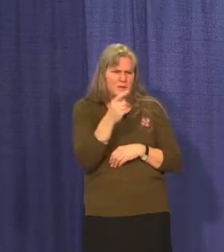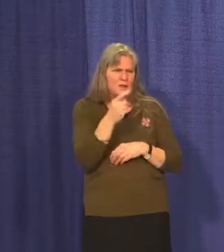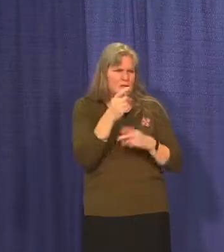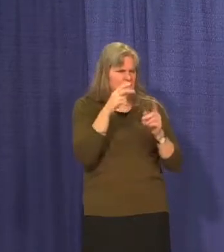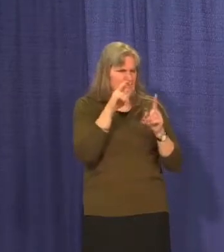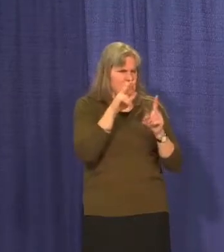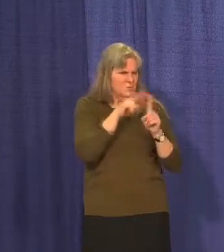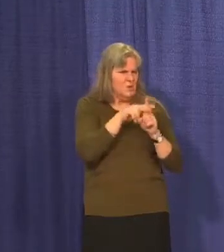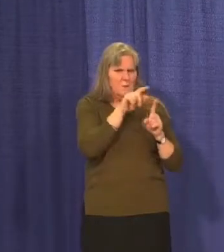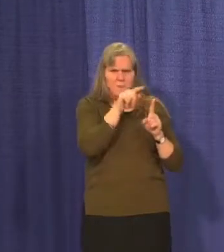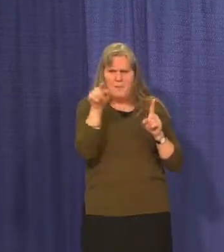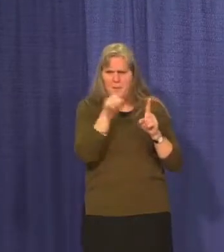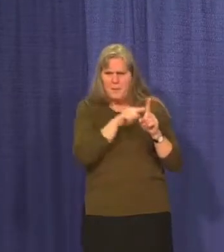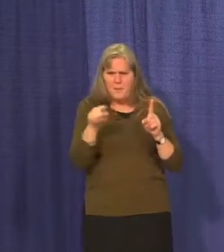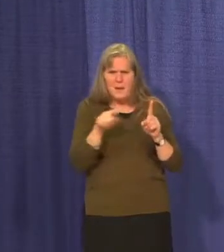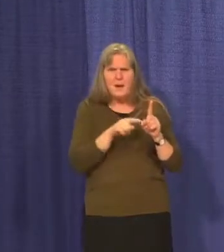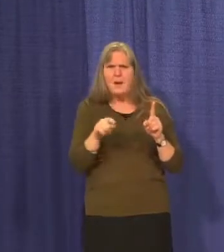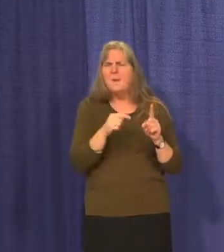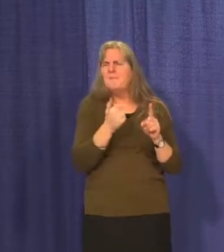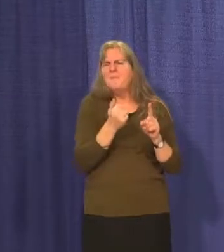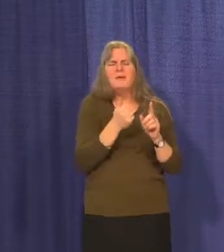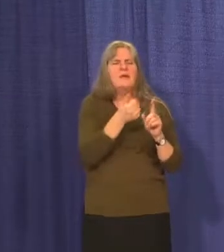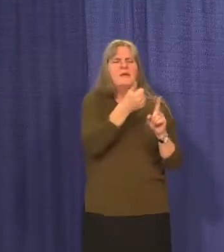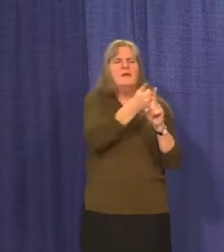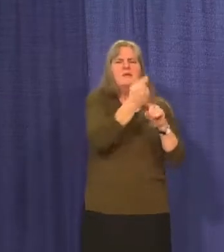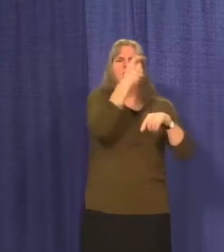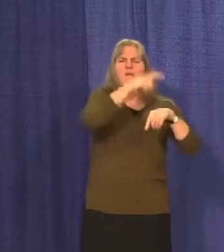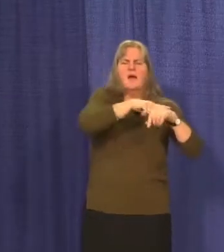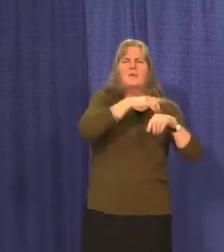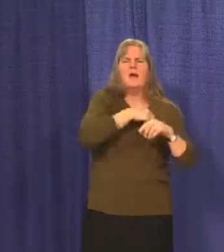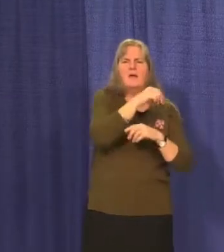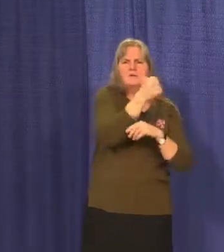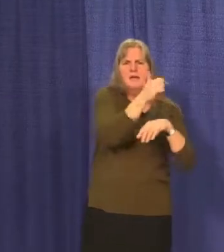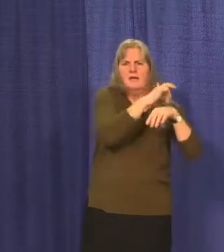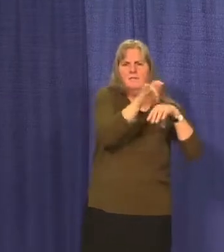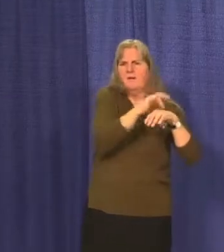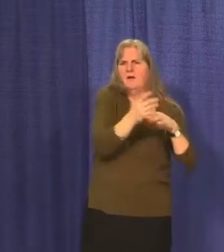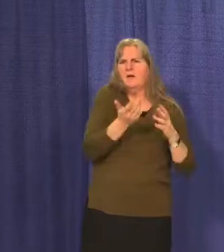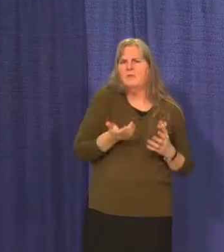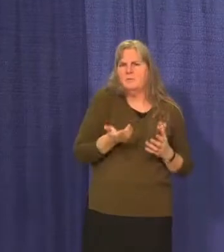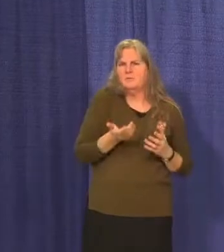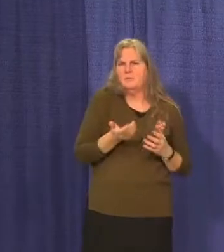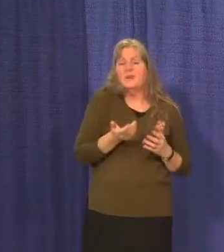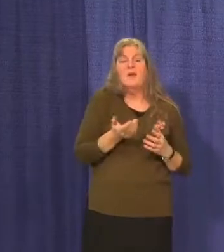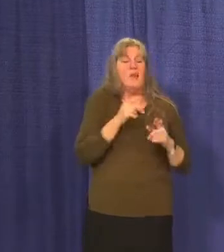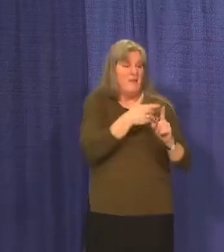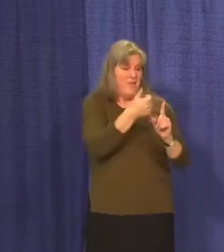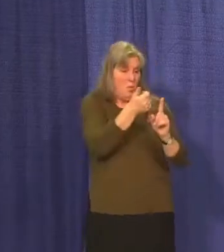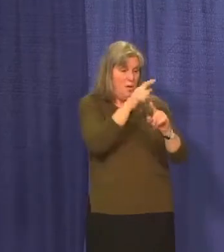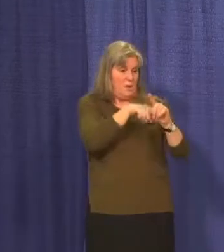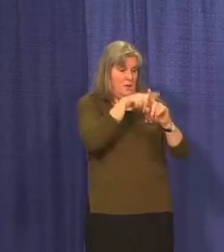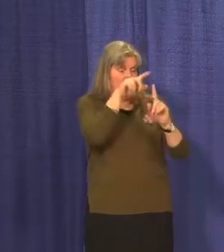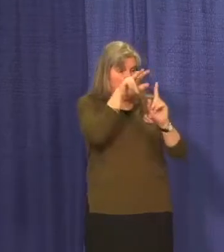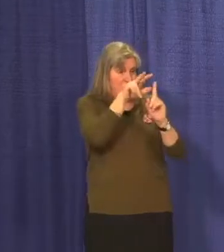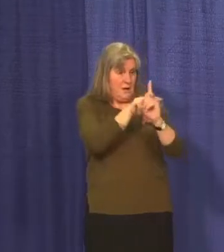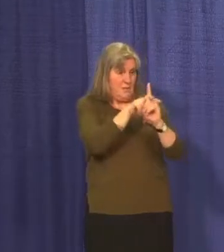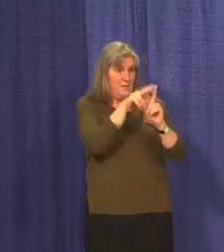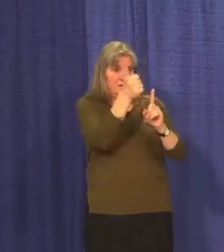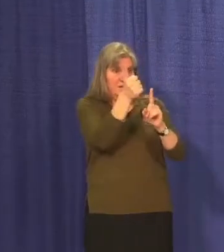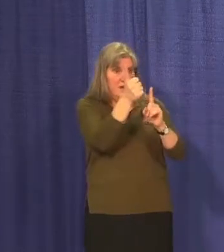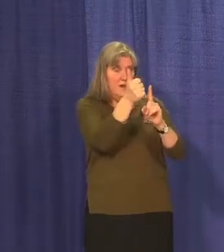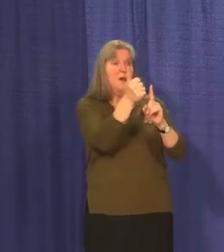MAC up to -- multiple...